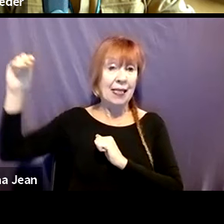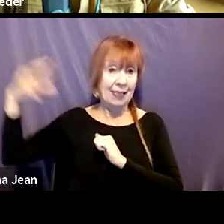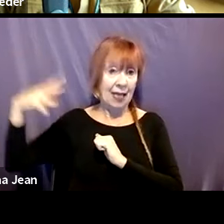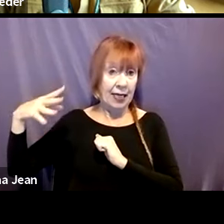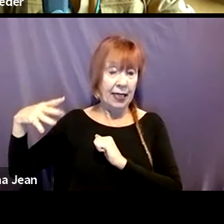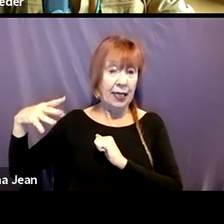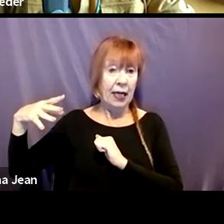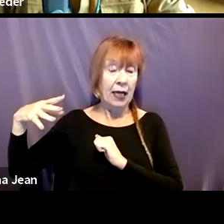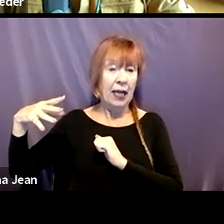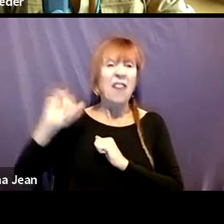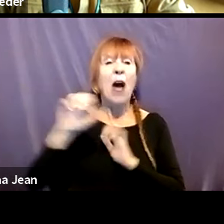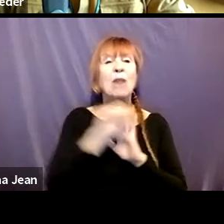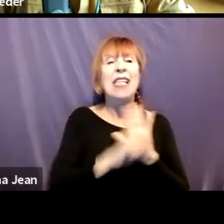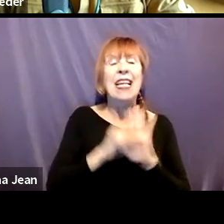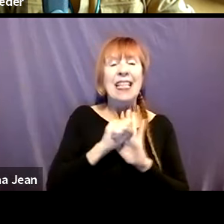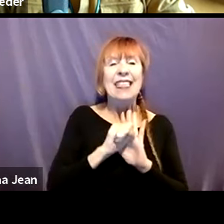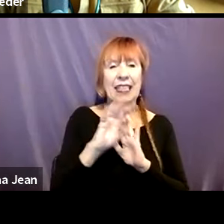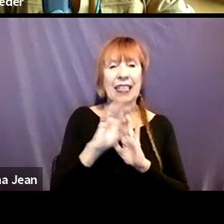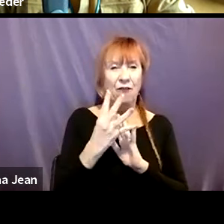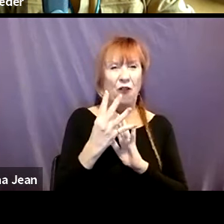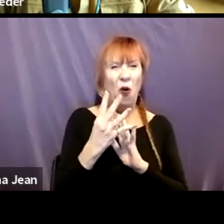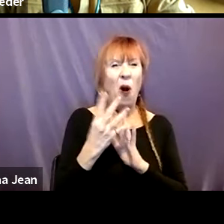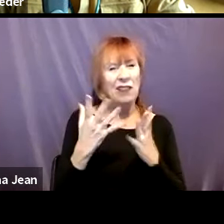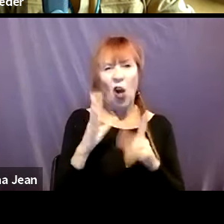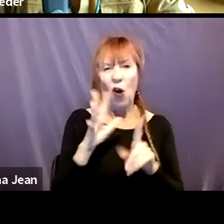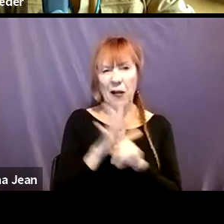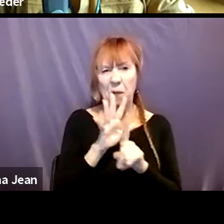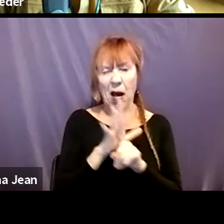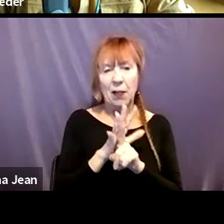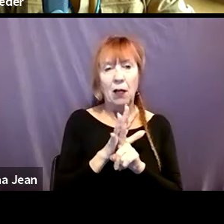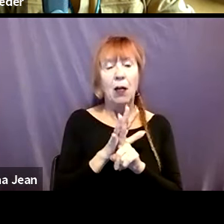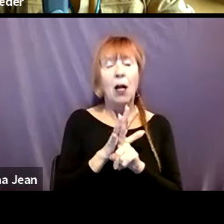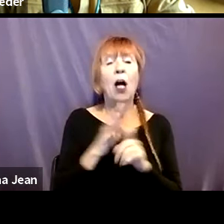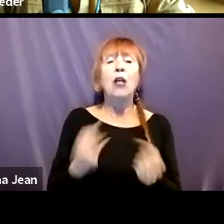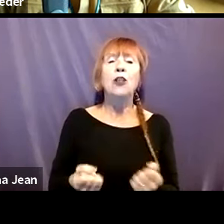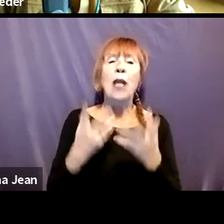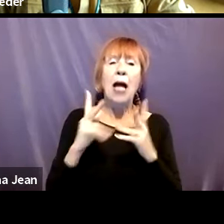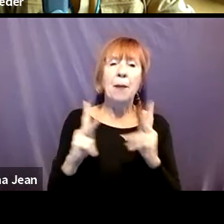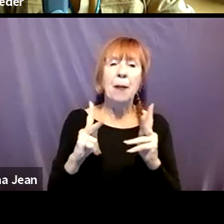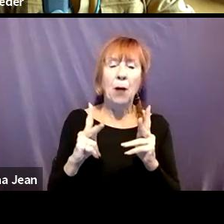It was already kind of popular. So a lot of people, you go on a lot of general meetings